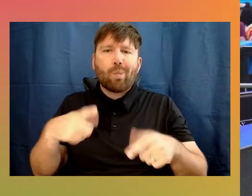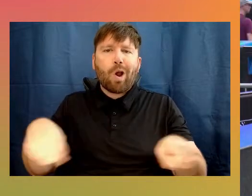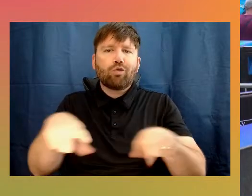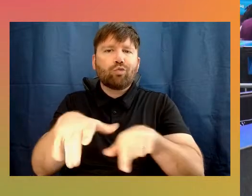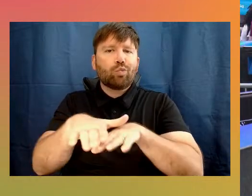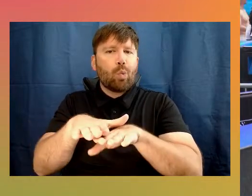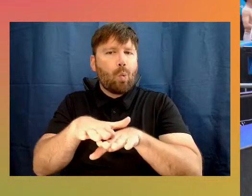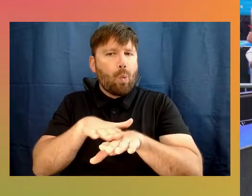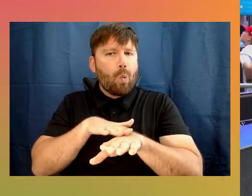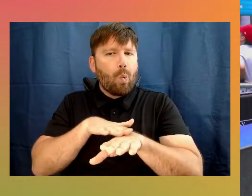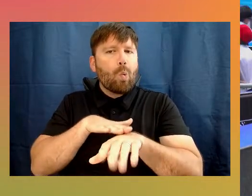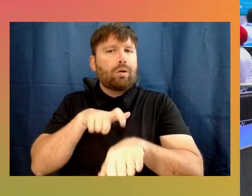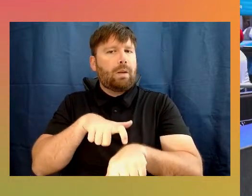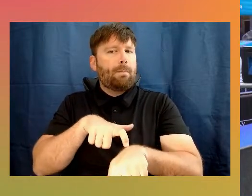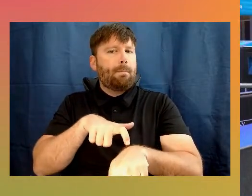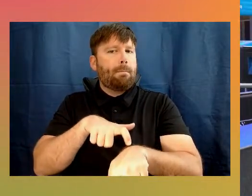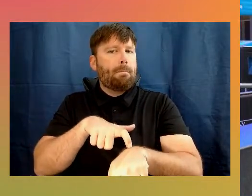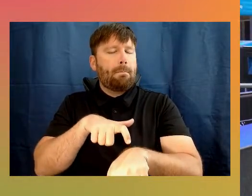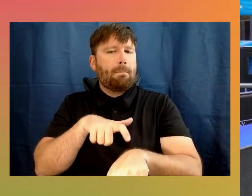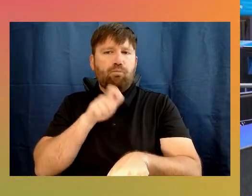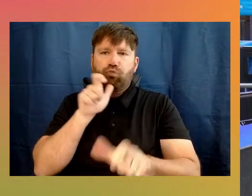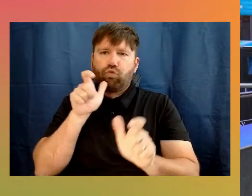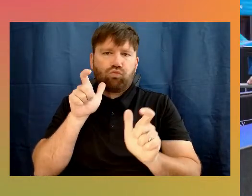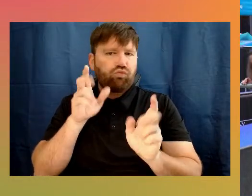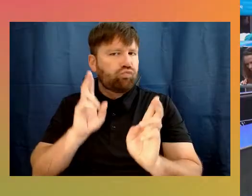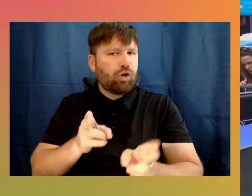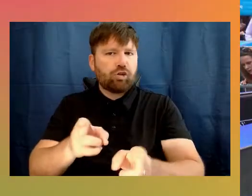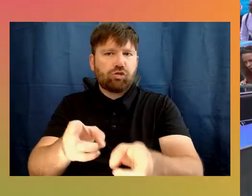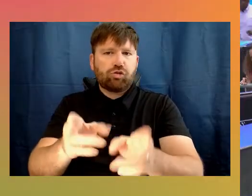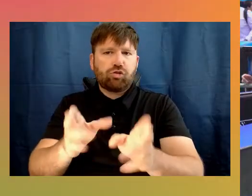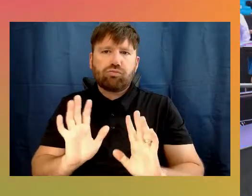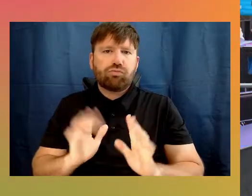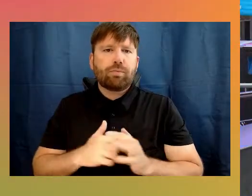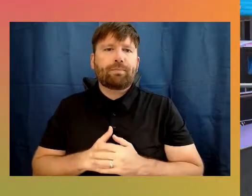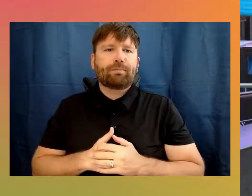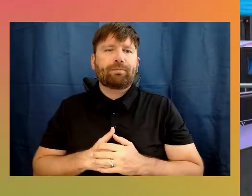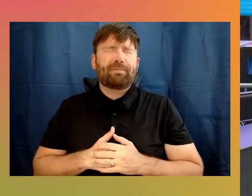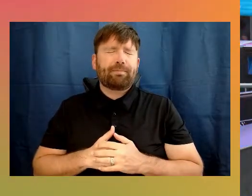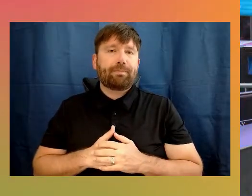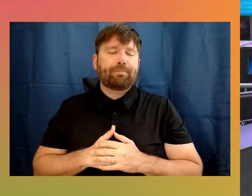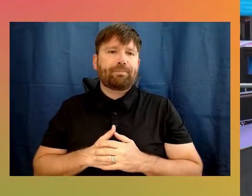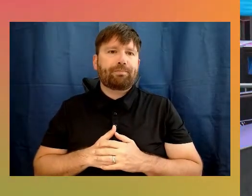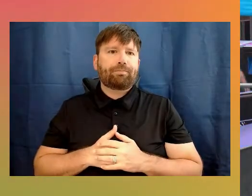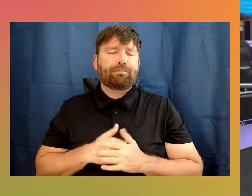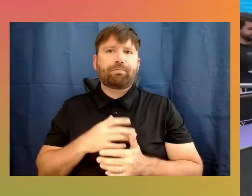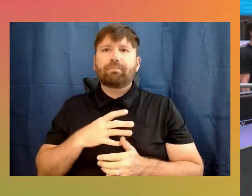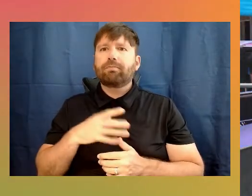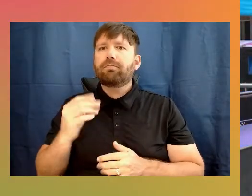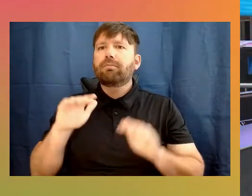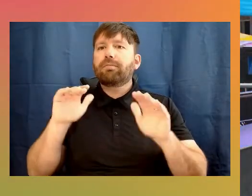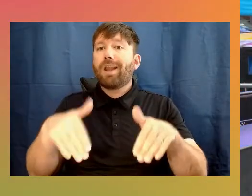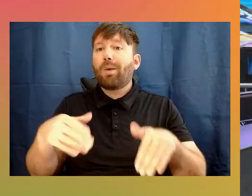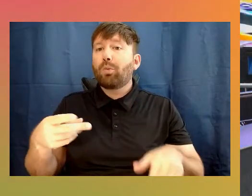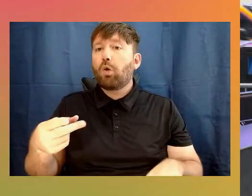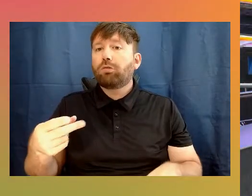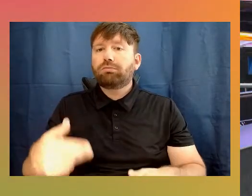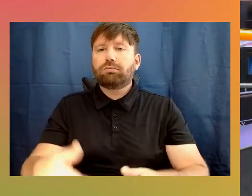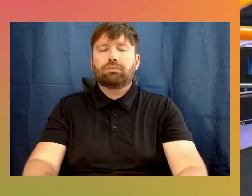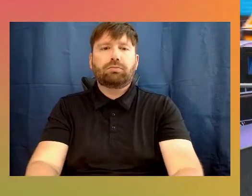GO STRAIGHT TO DOWN DOG.